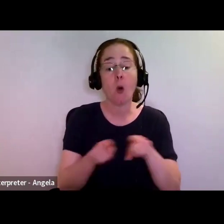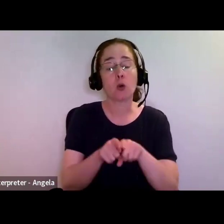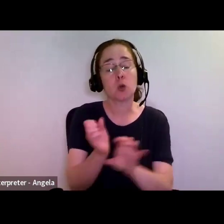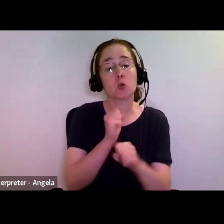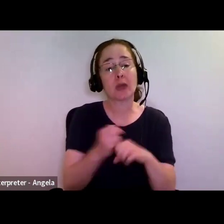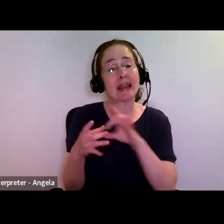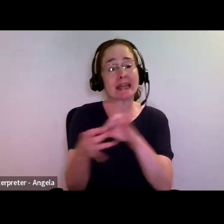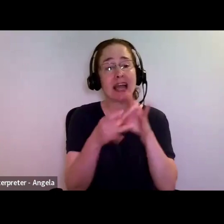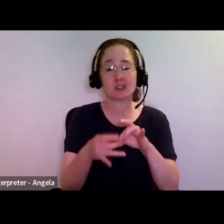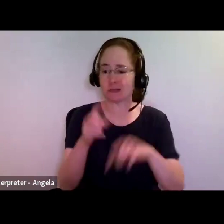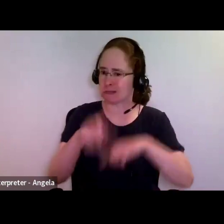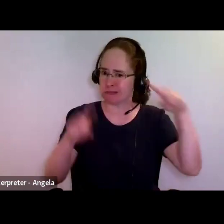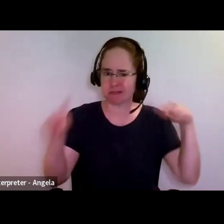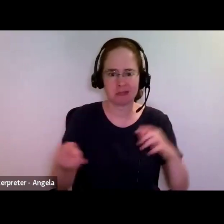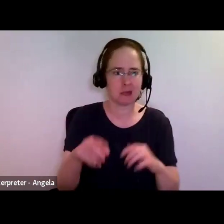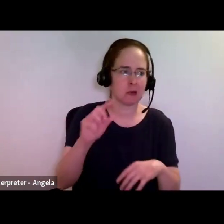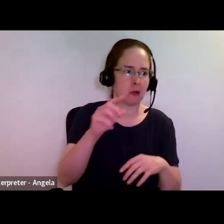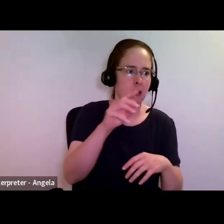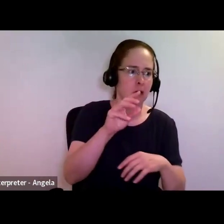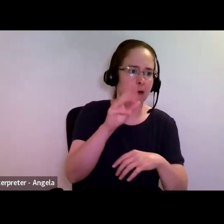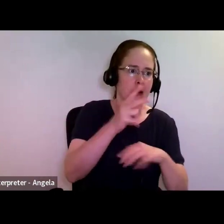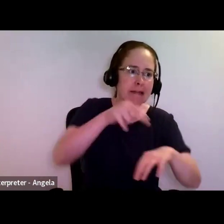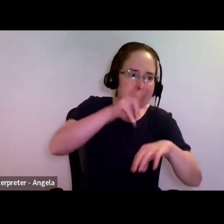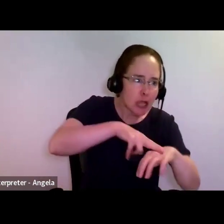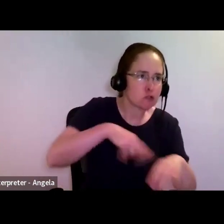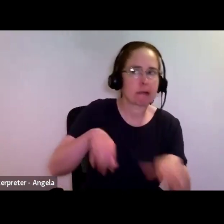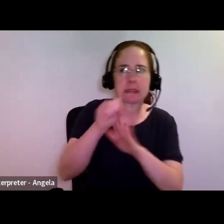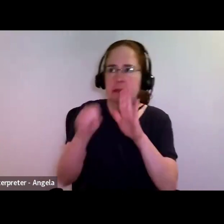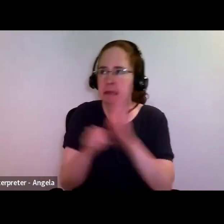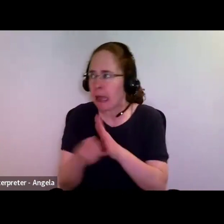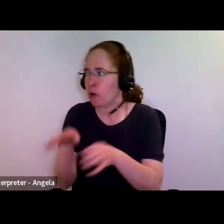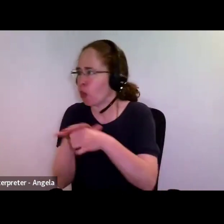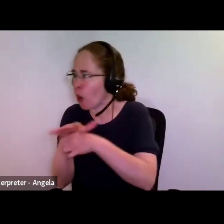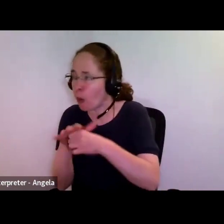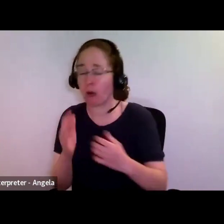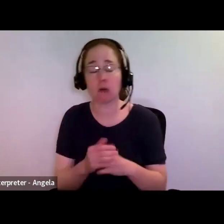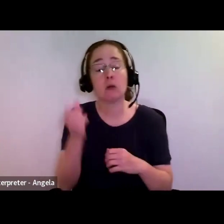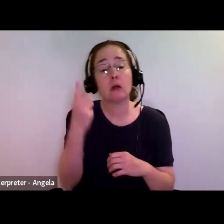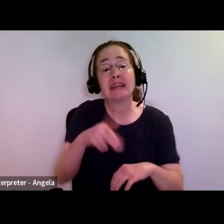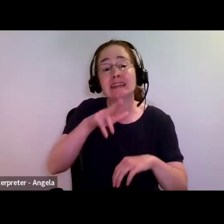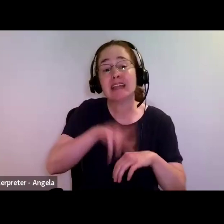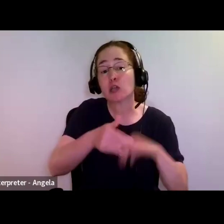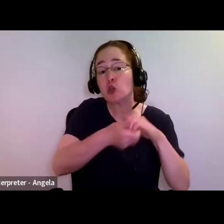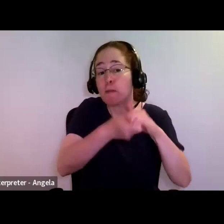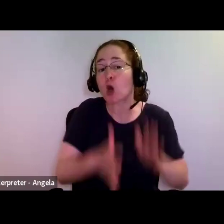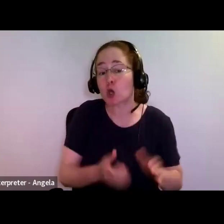across all those levels. So our national partners that are involved with the grassroots project are supporting state